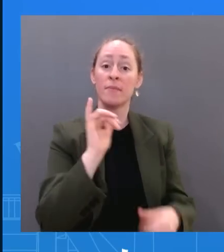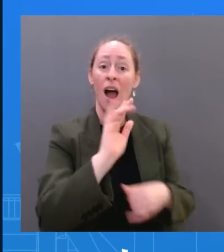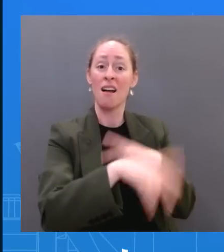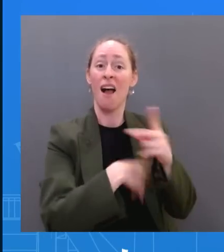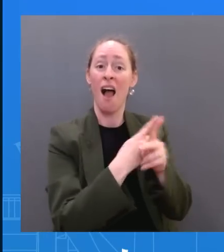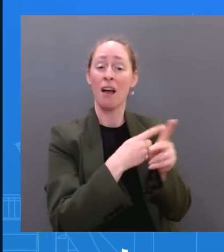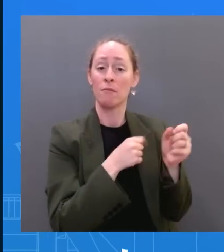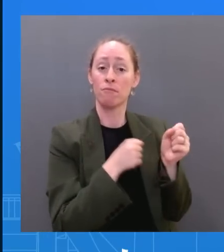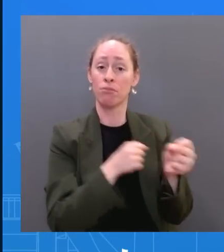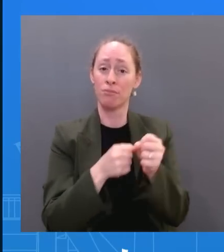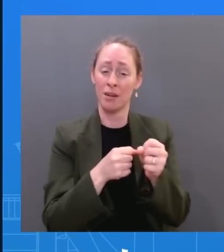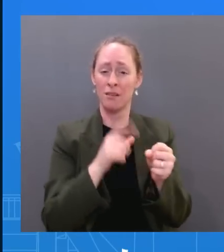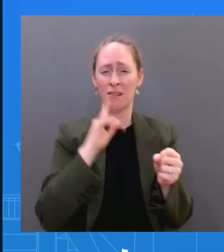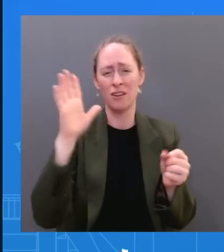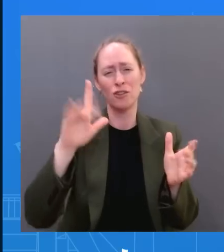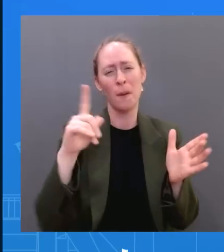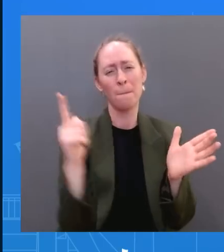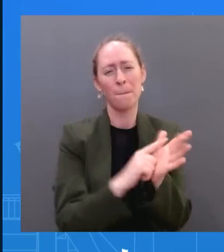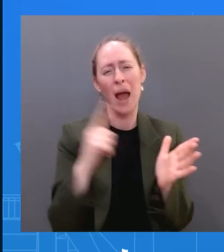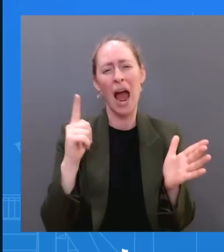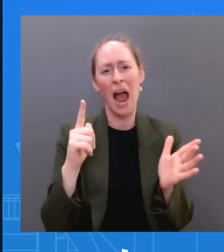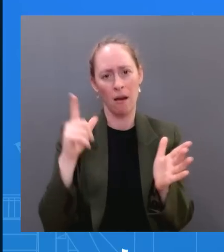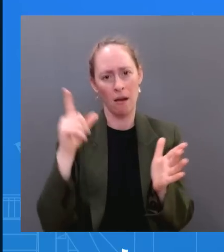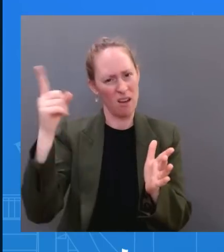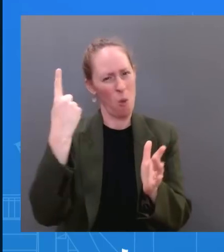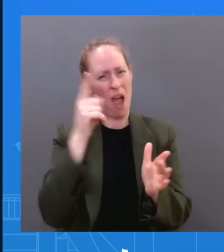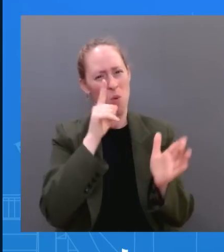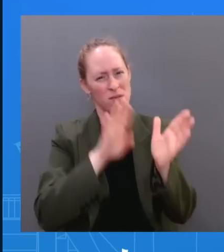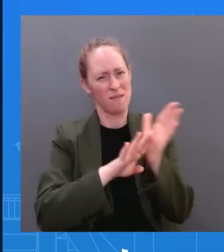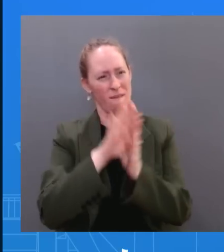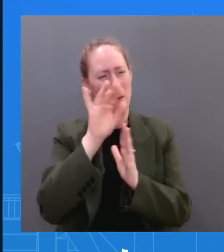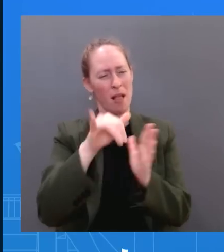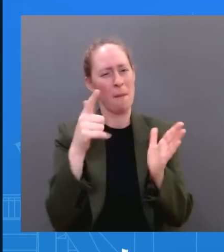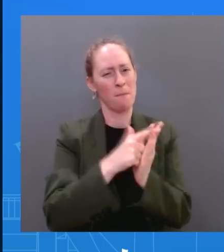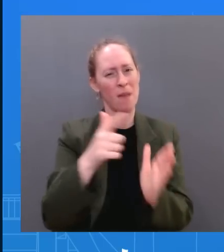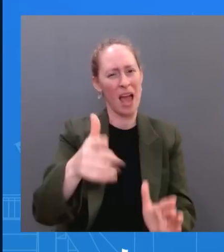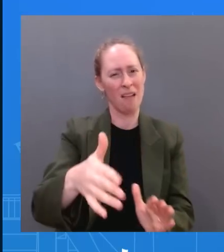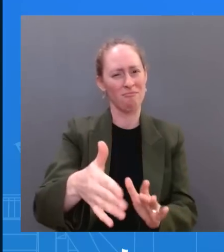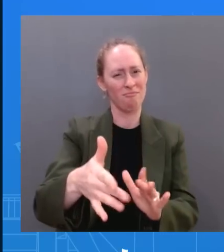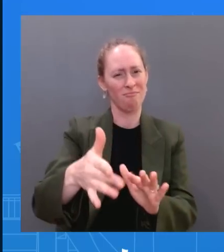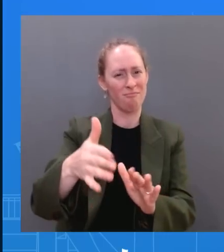which sunset 10 years later; this is something that he is still going